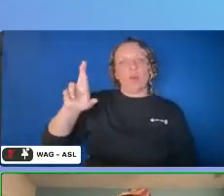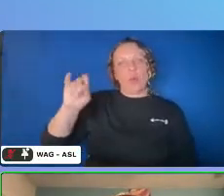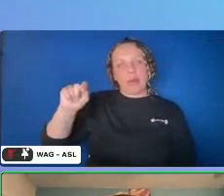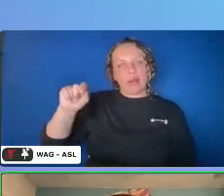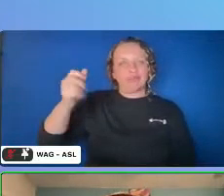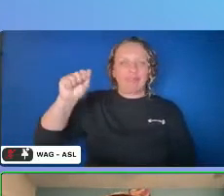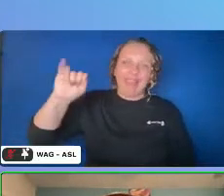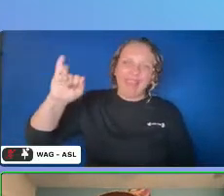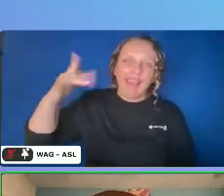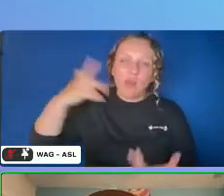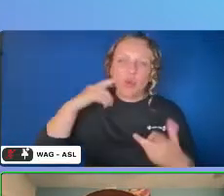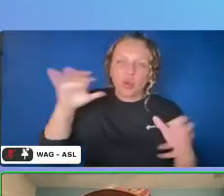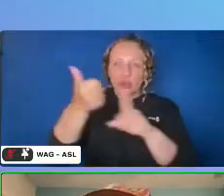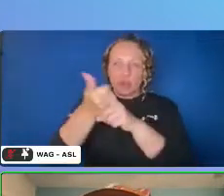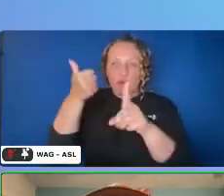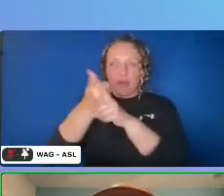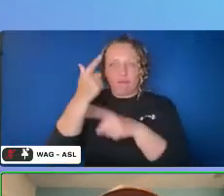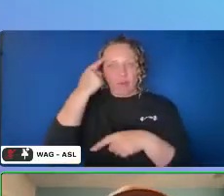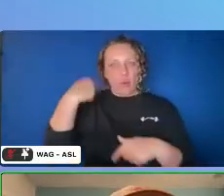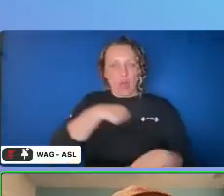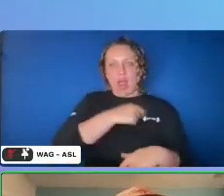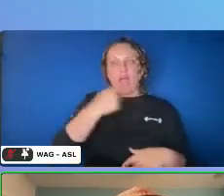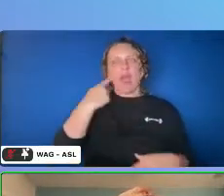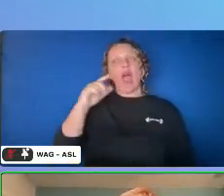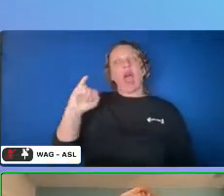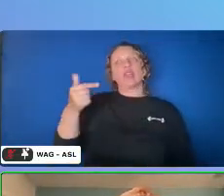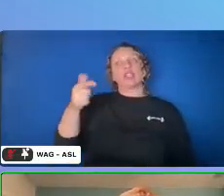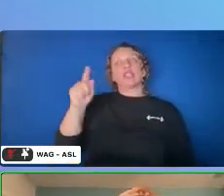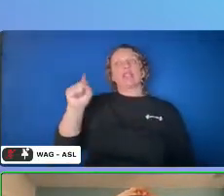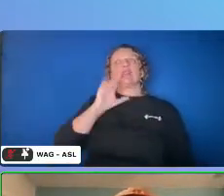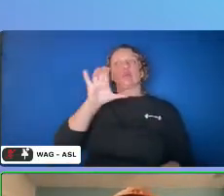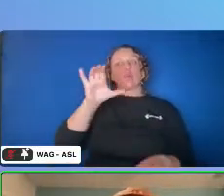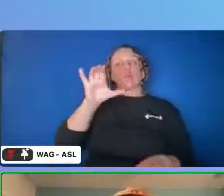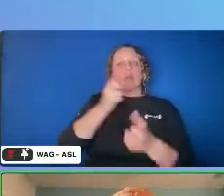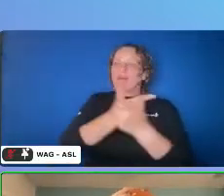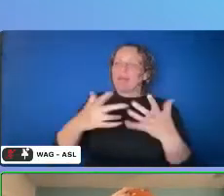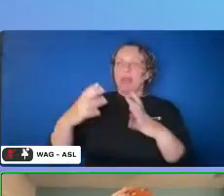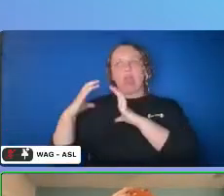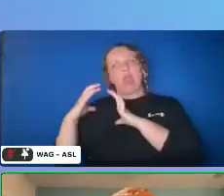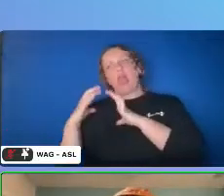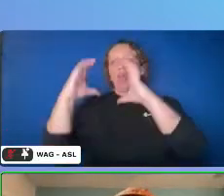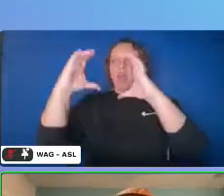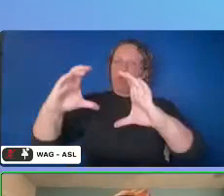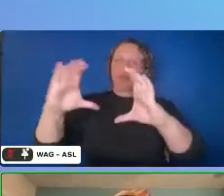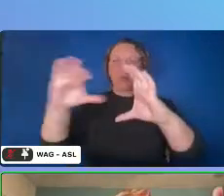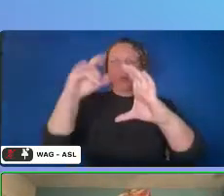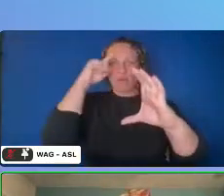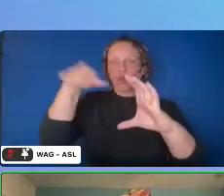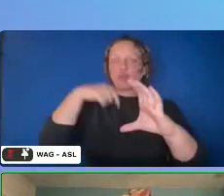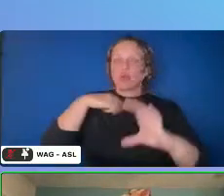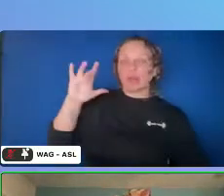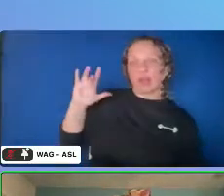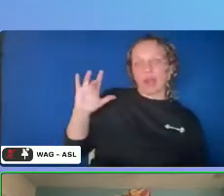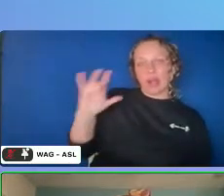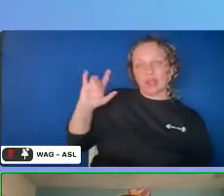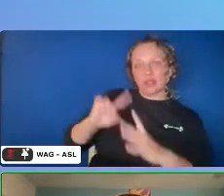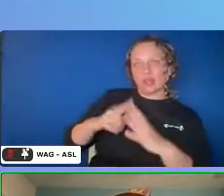will be taking place for us. Like I said, these IGTs try to do the heavy lifting for you when possible. So I'm gonna hit Start and right away